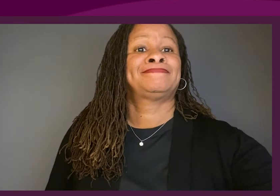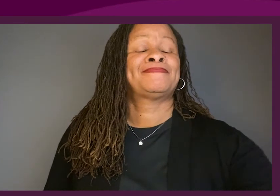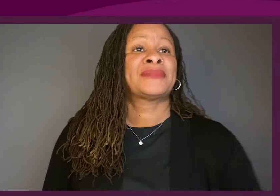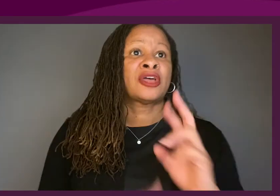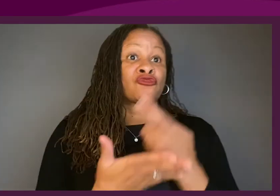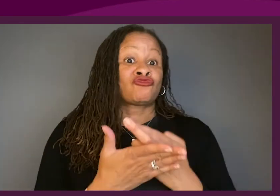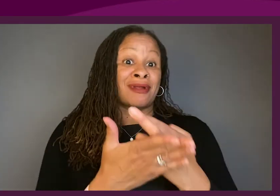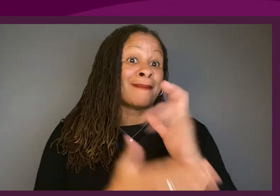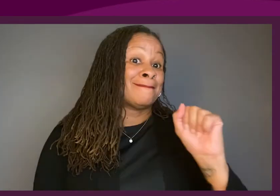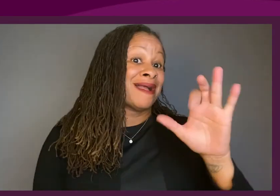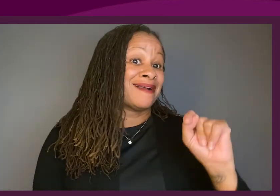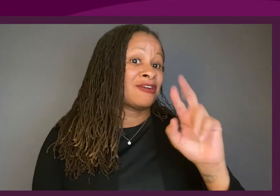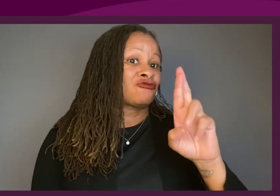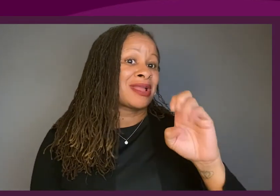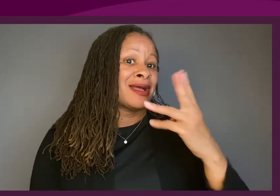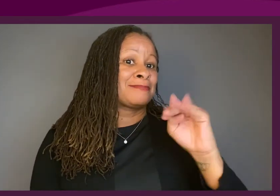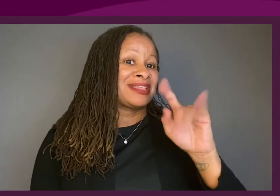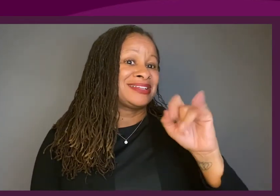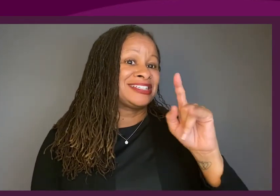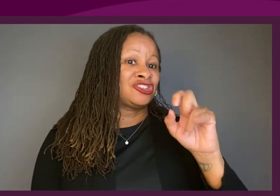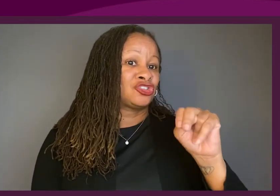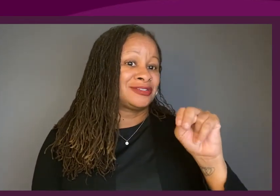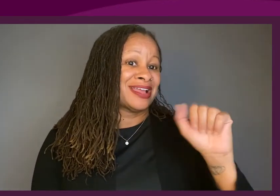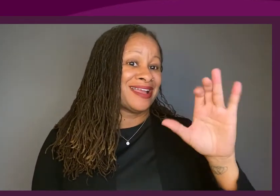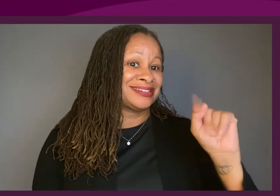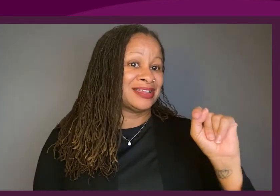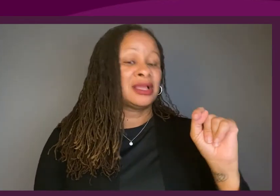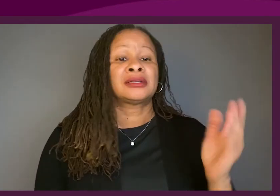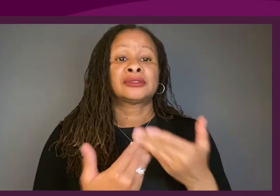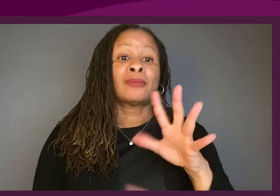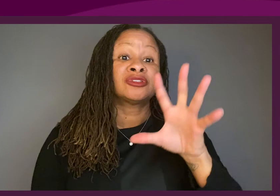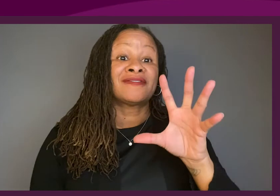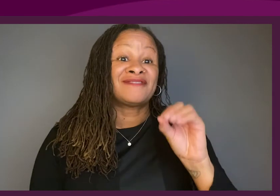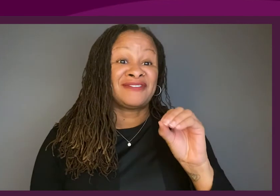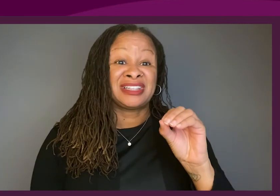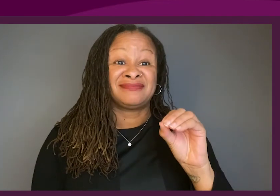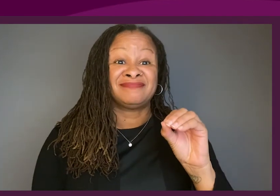The Americans with Disabilities Act is 30 years old, the Rehabilitation Act is almost